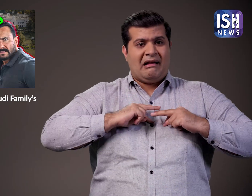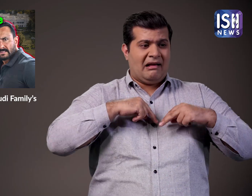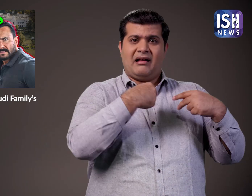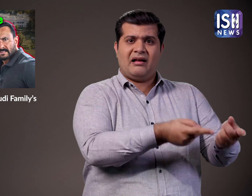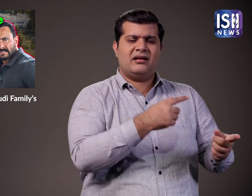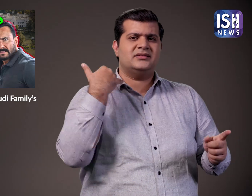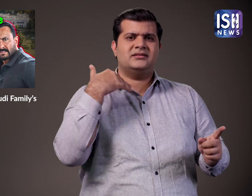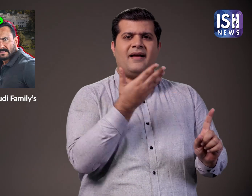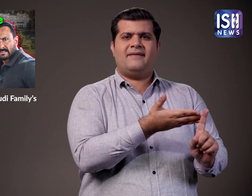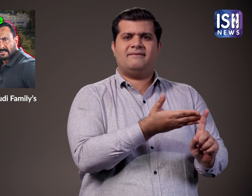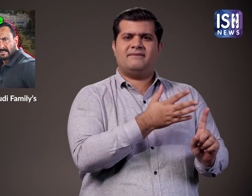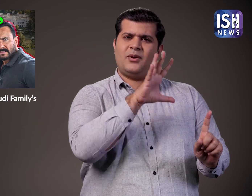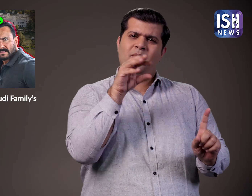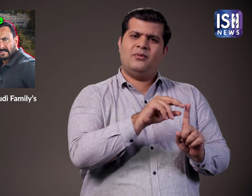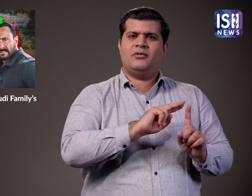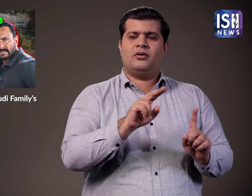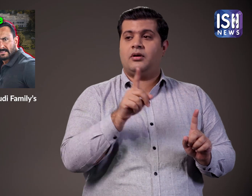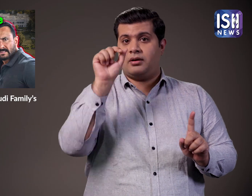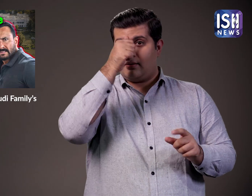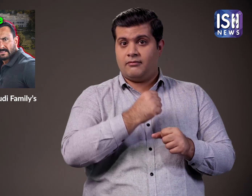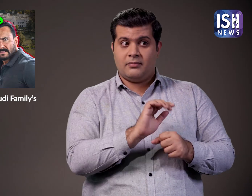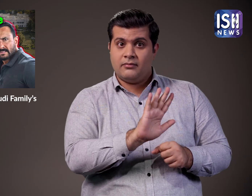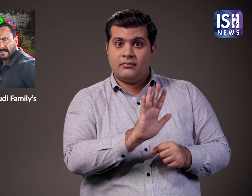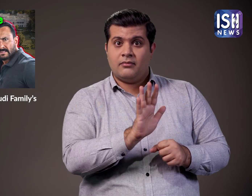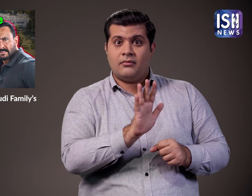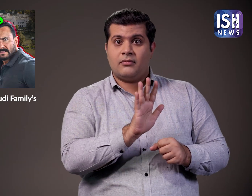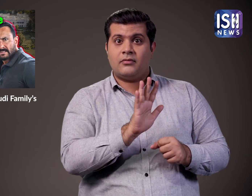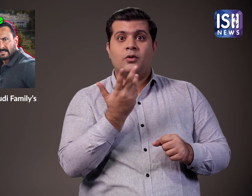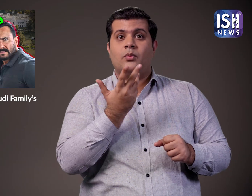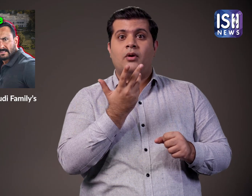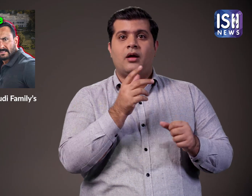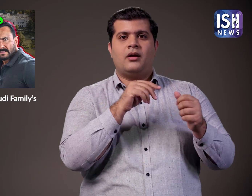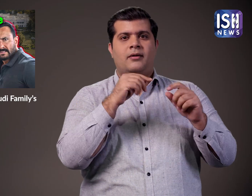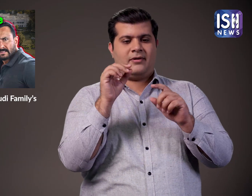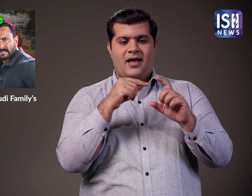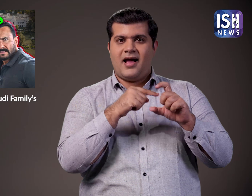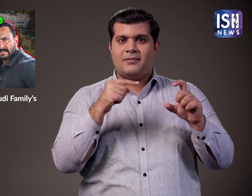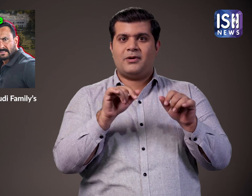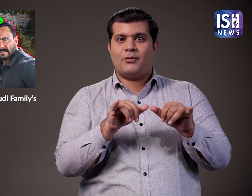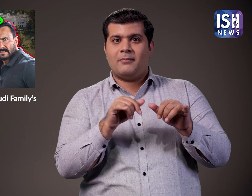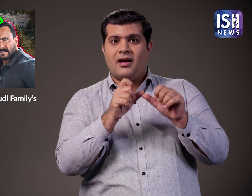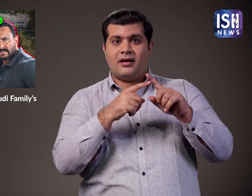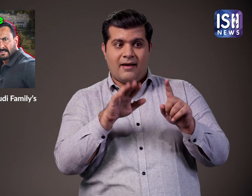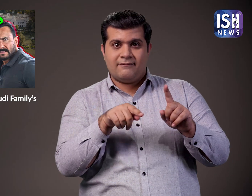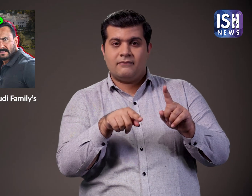Saif automatically became heir to the property, however, the government has classified it as enemy property.